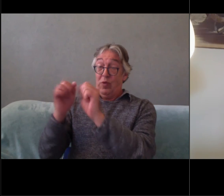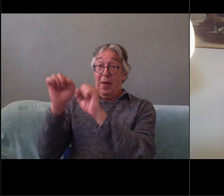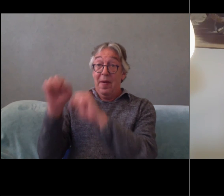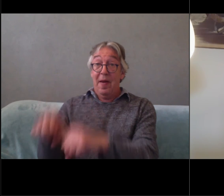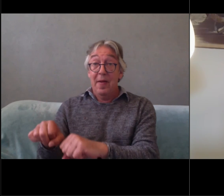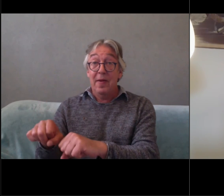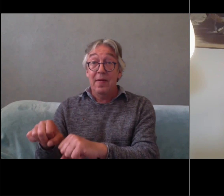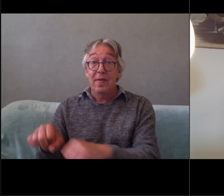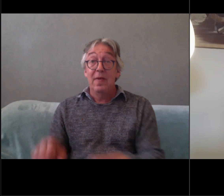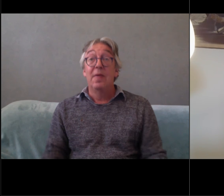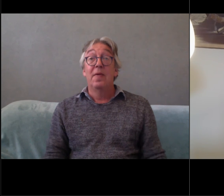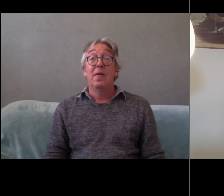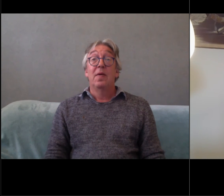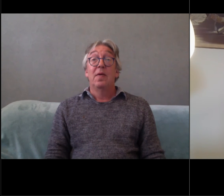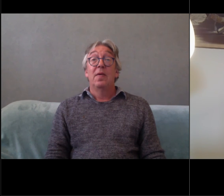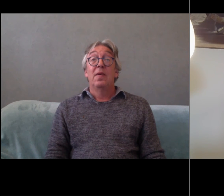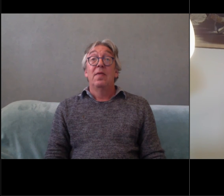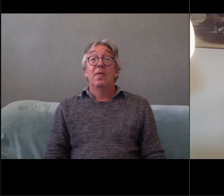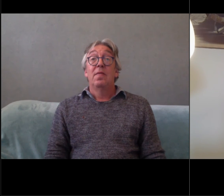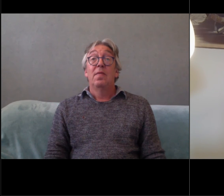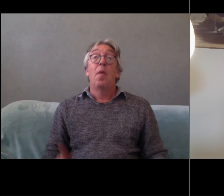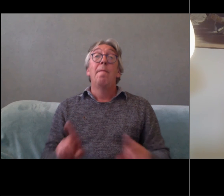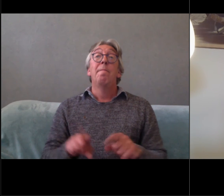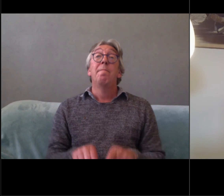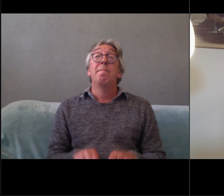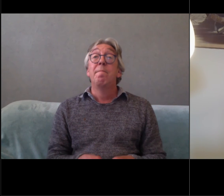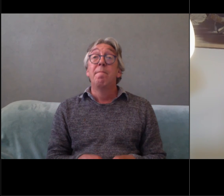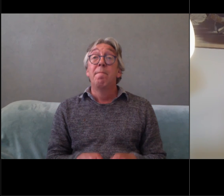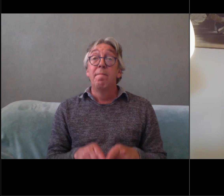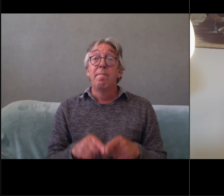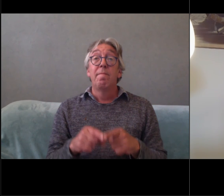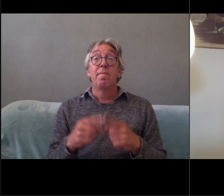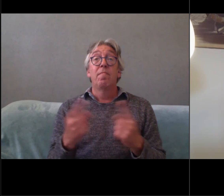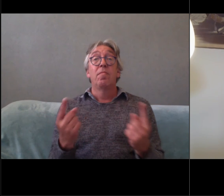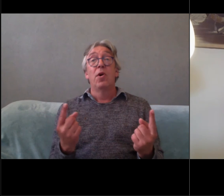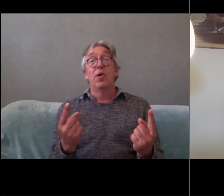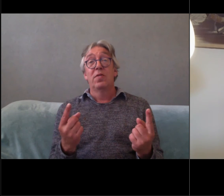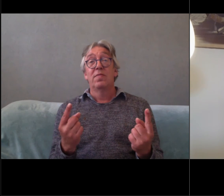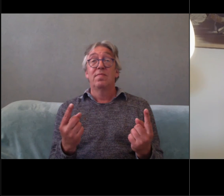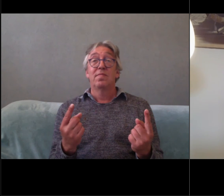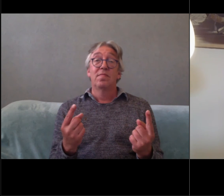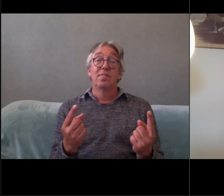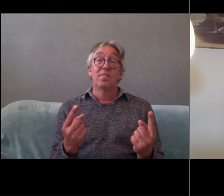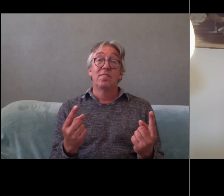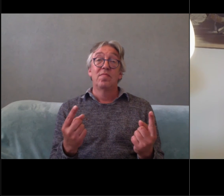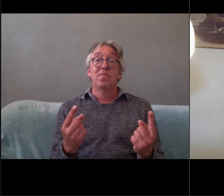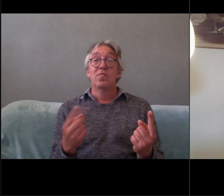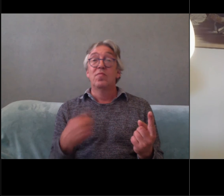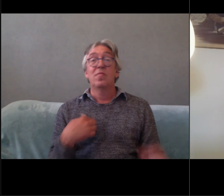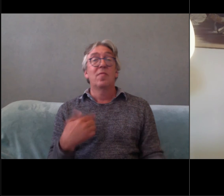But, I'd like to have 100% co-financing,